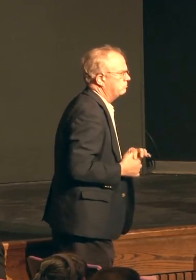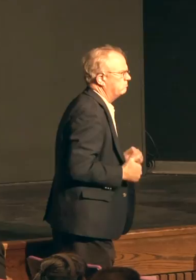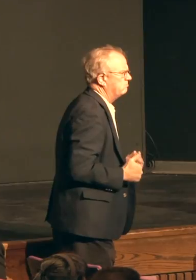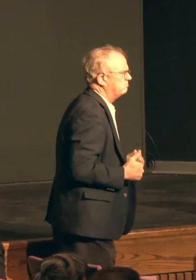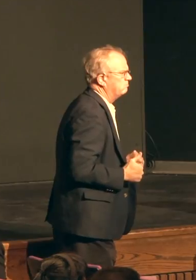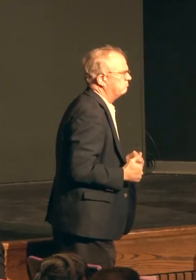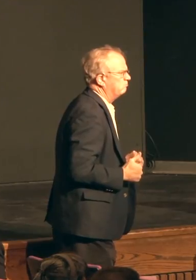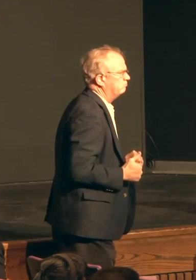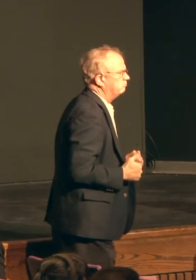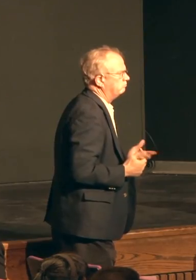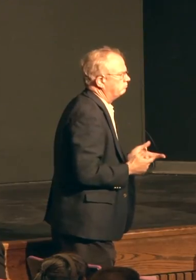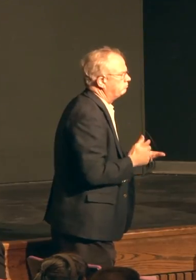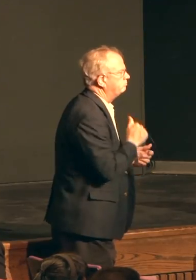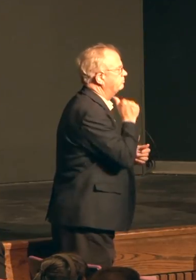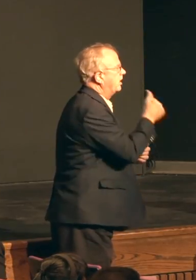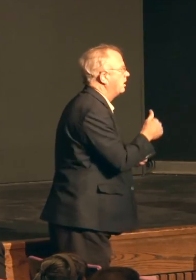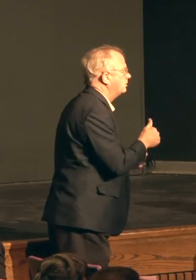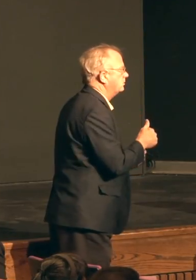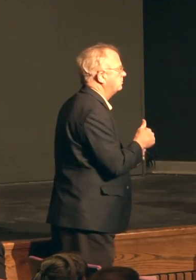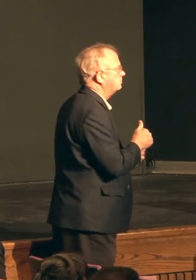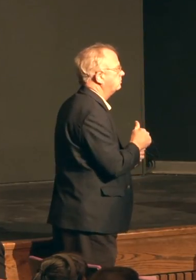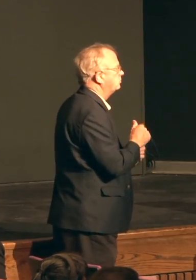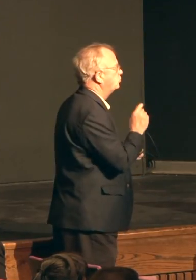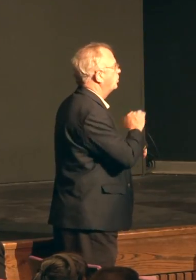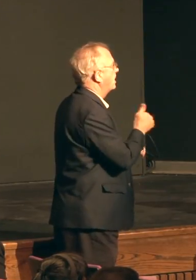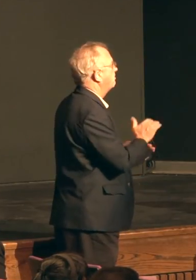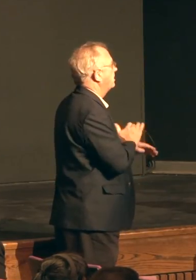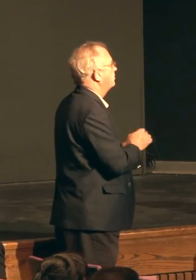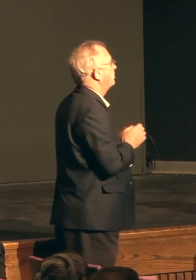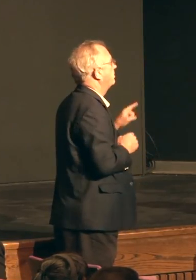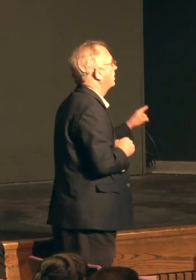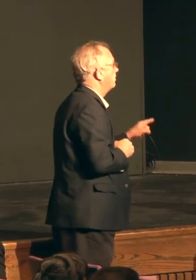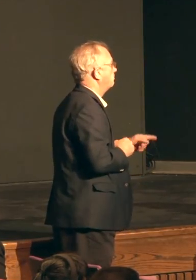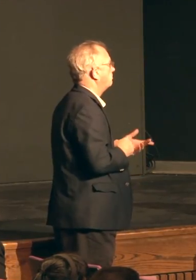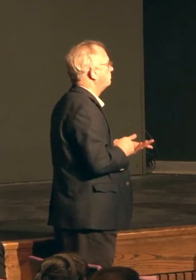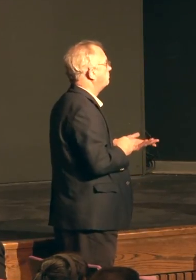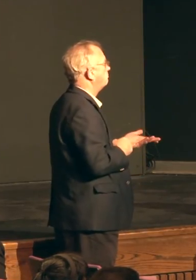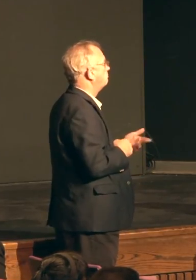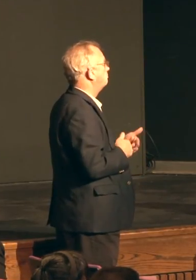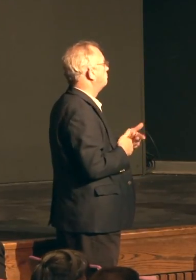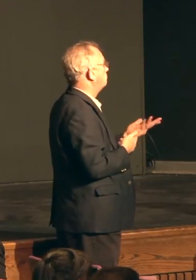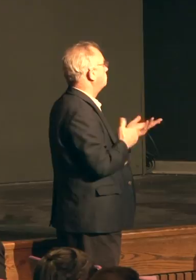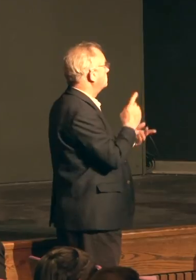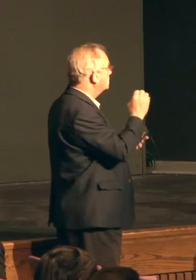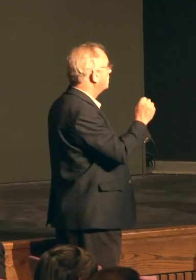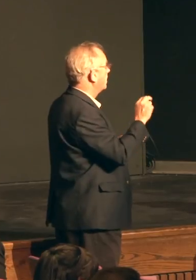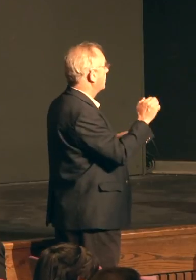United States would be able to join forces and